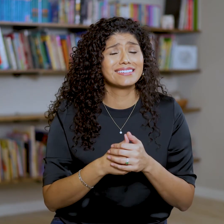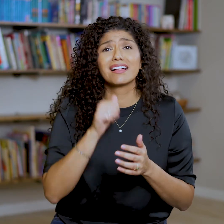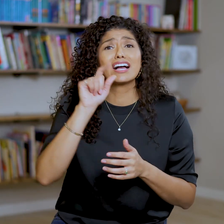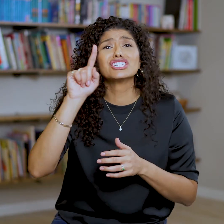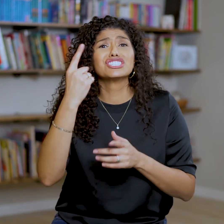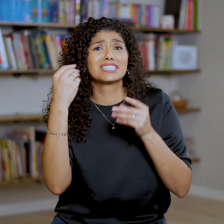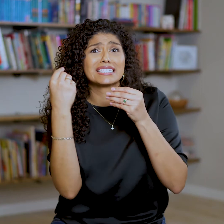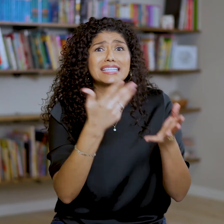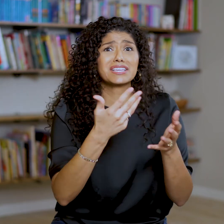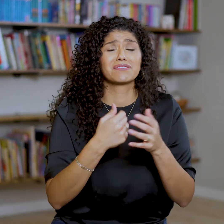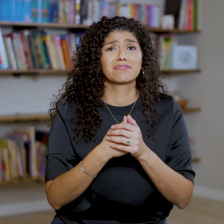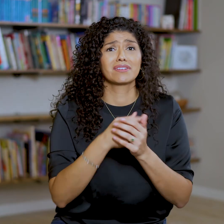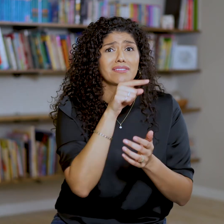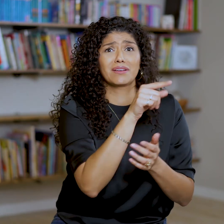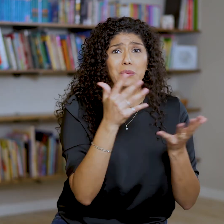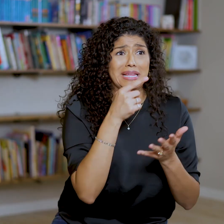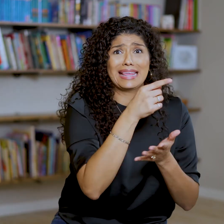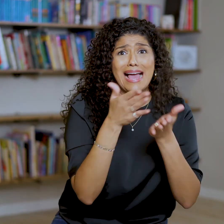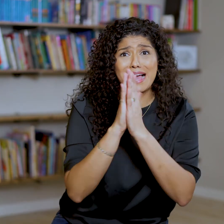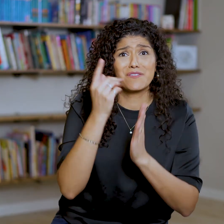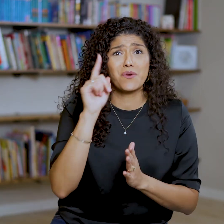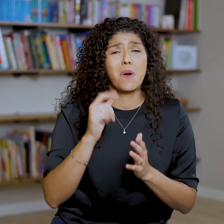not just giving Solomon what he asks for,